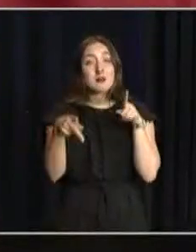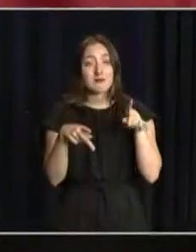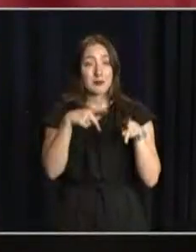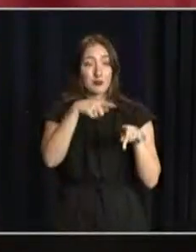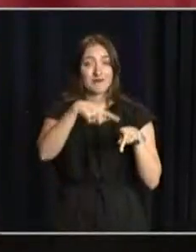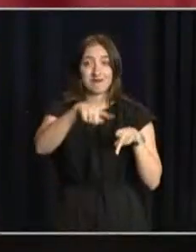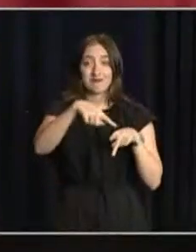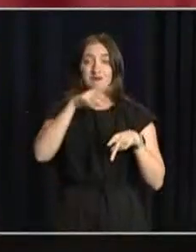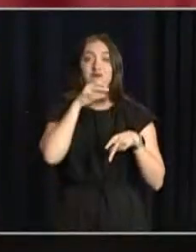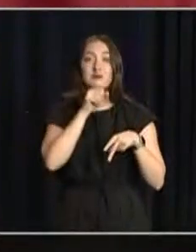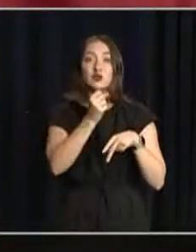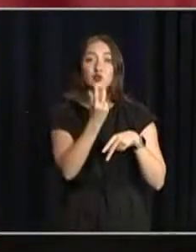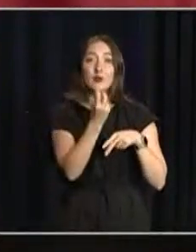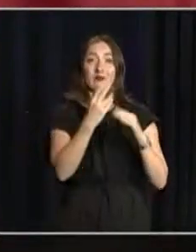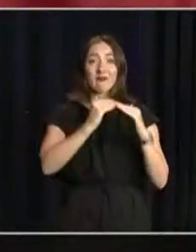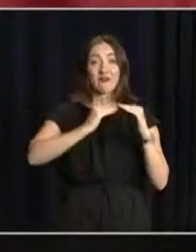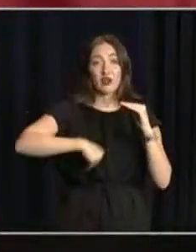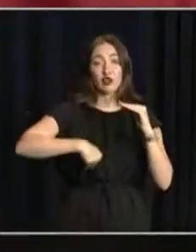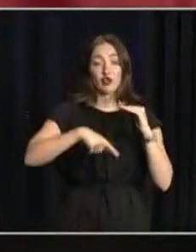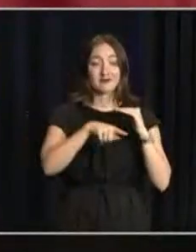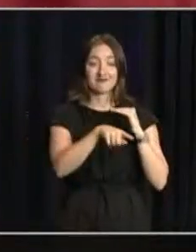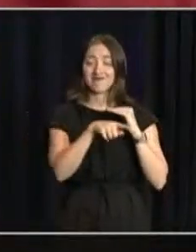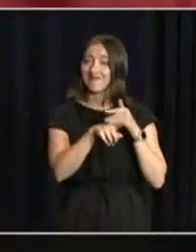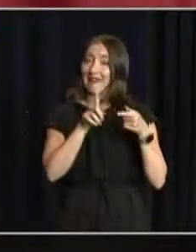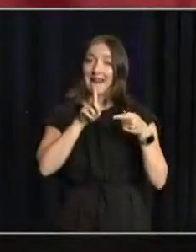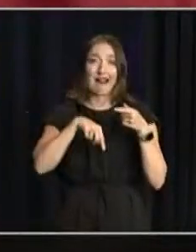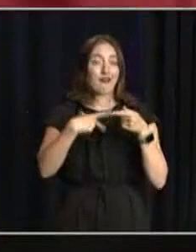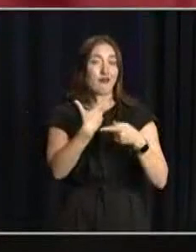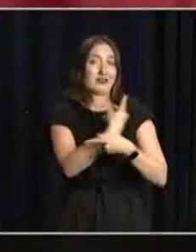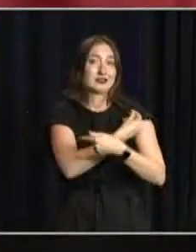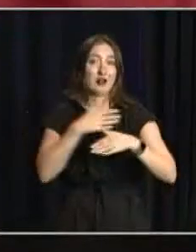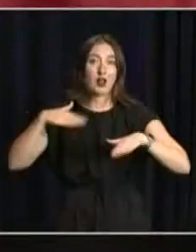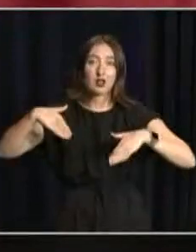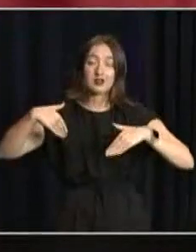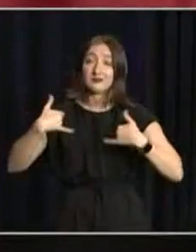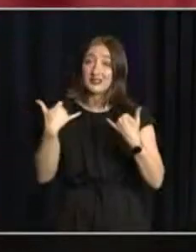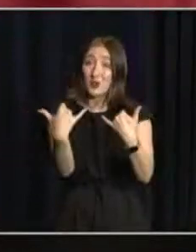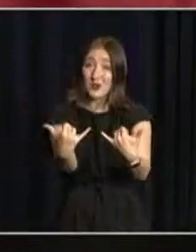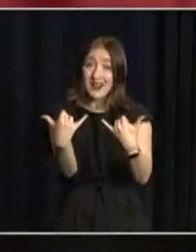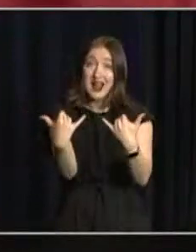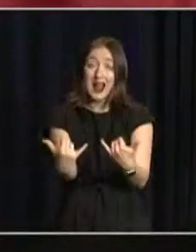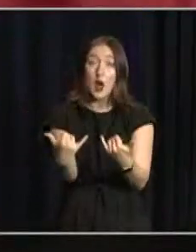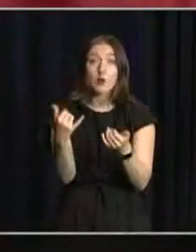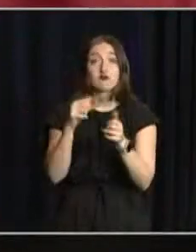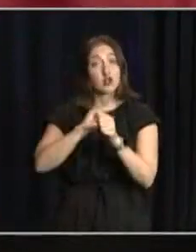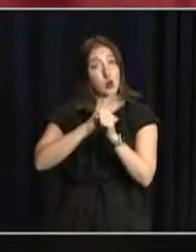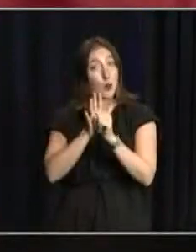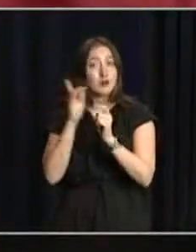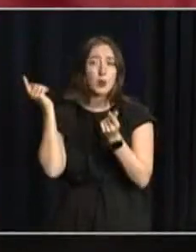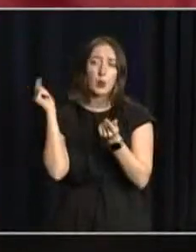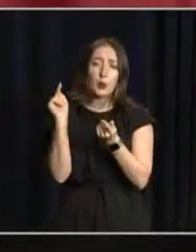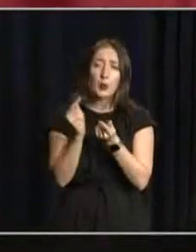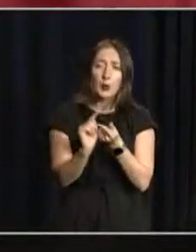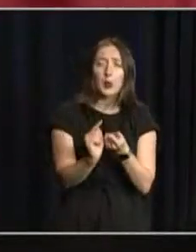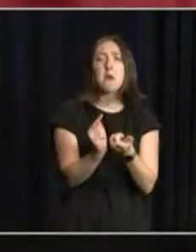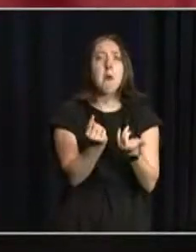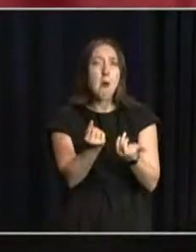At low levels it's time to double down on mitigation measures and step up to get vaccinated. This is the opportunity that we